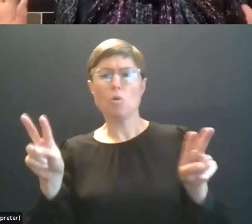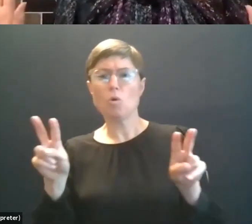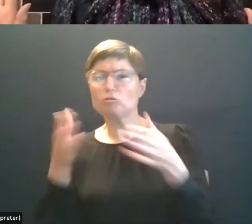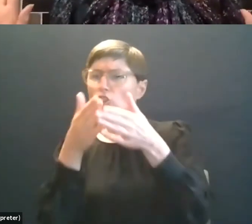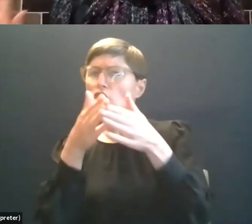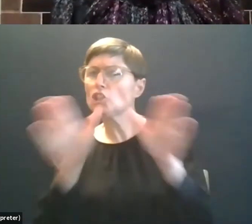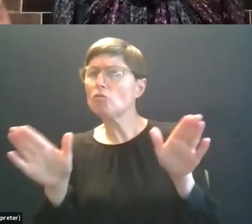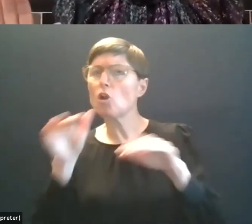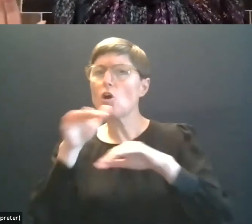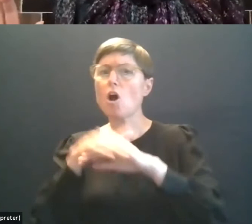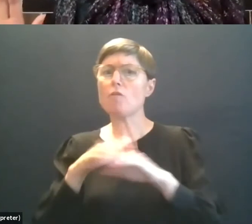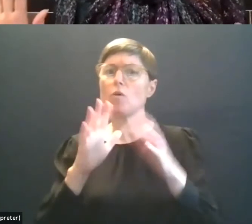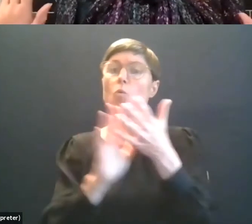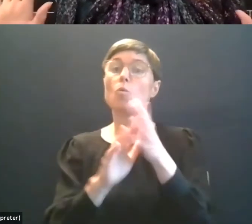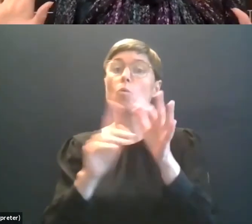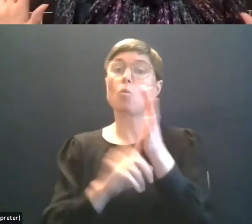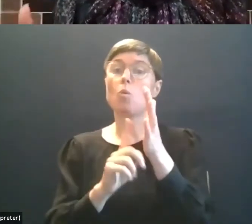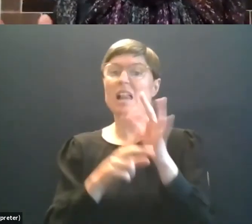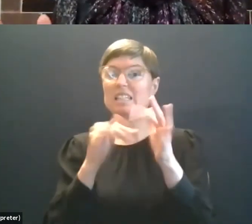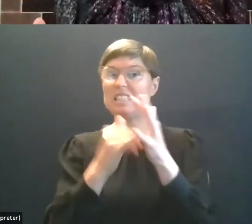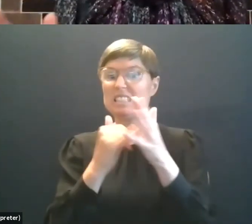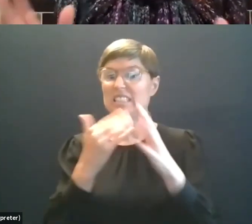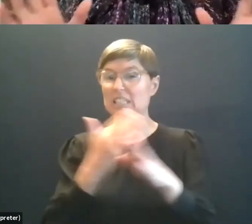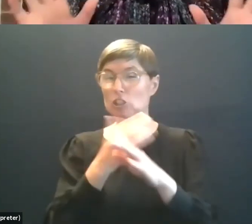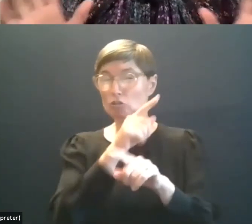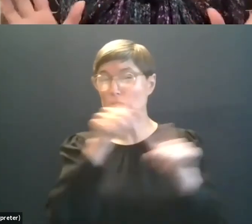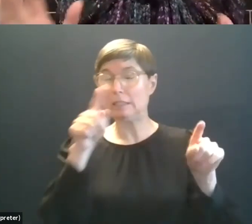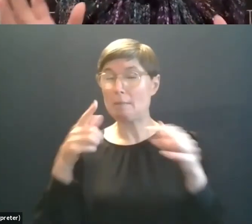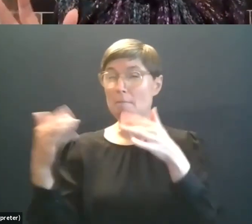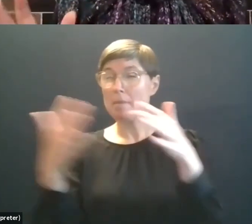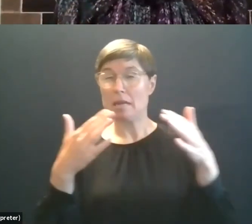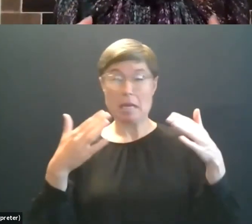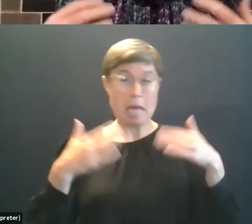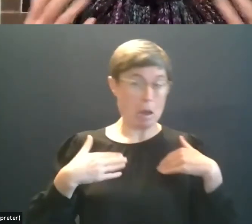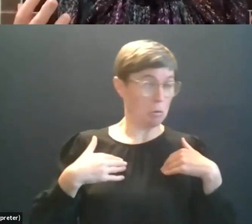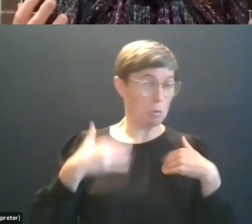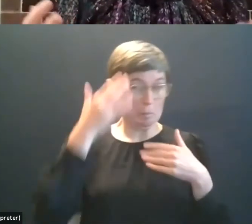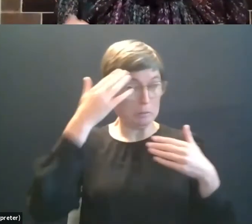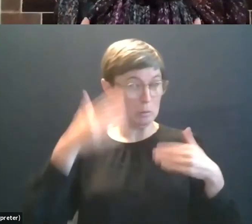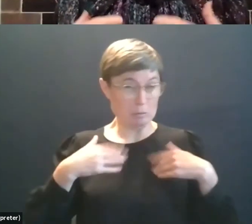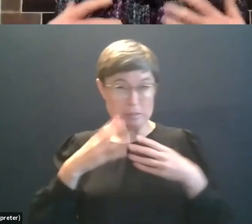there are many things that are not evidence-based and so look for the evidence about how you